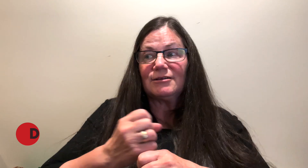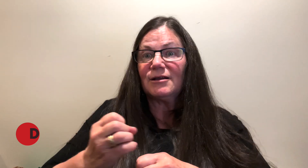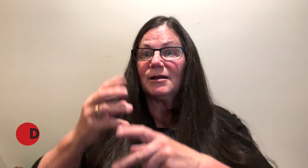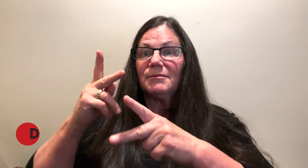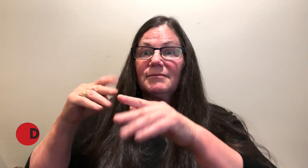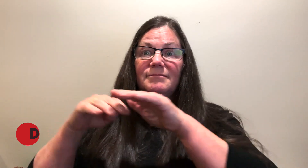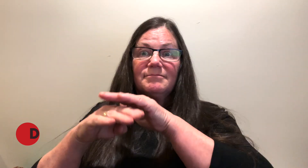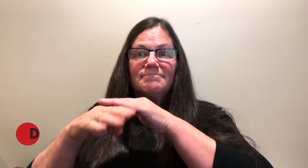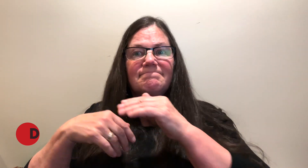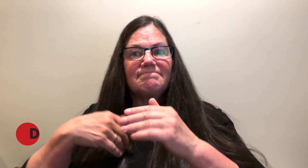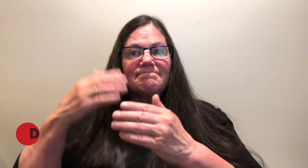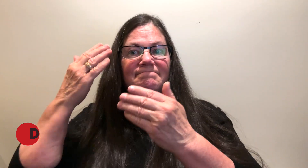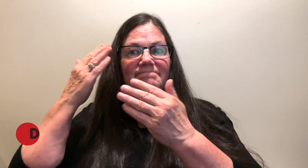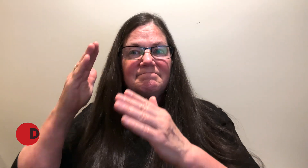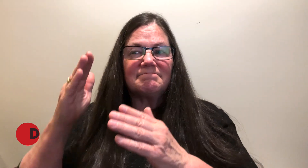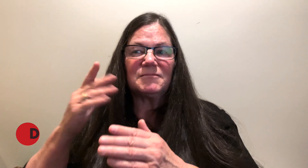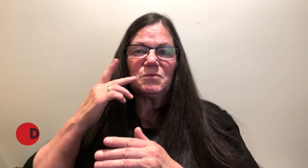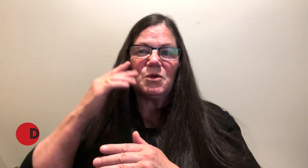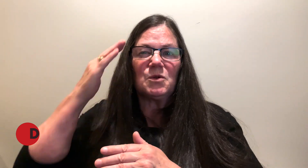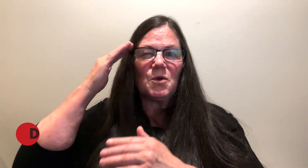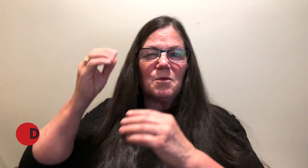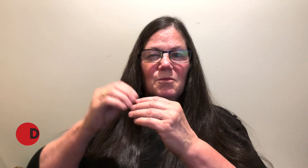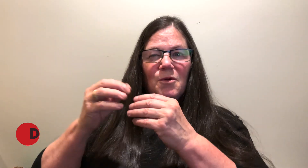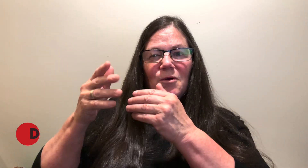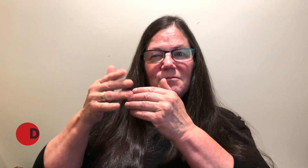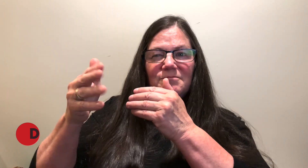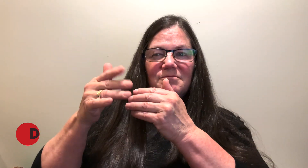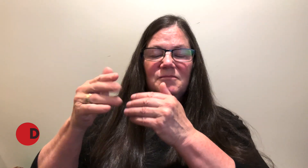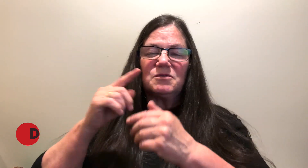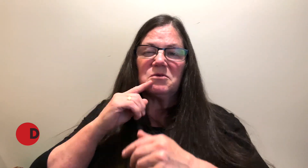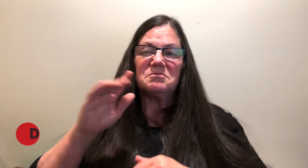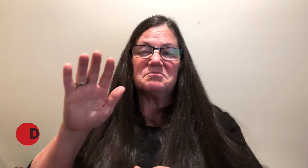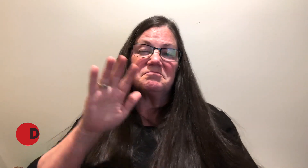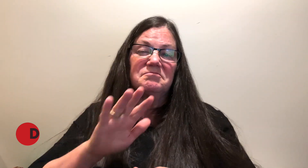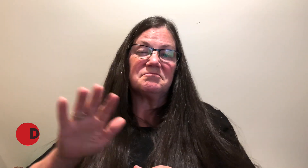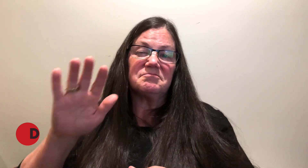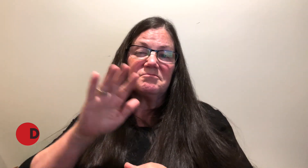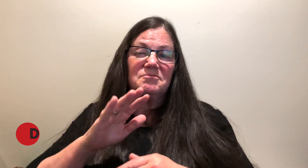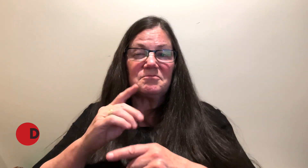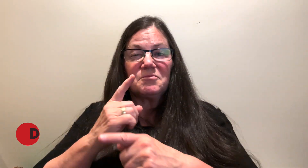we do not know yet but should know more shortly. I would say right